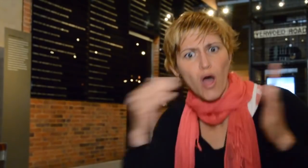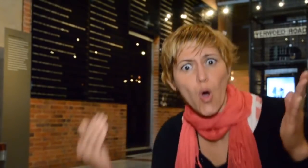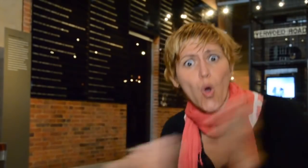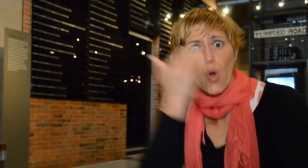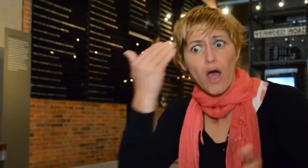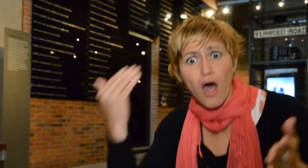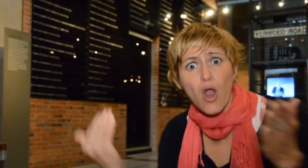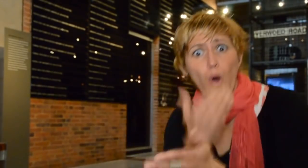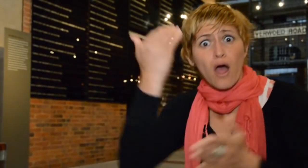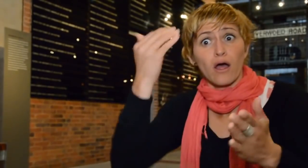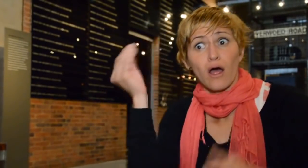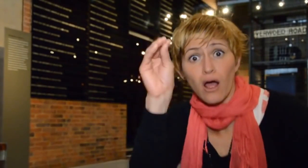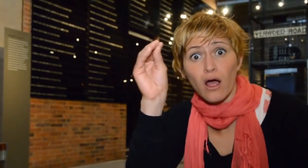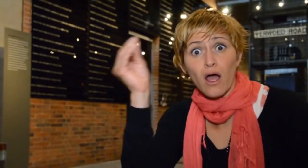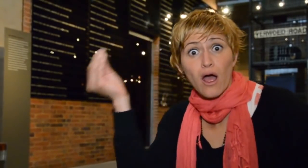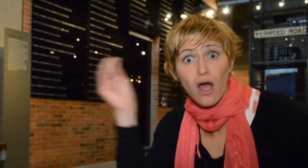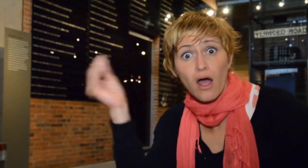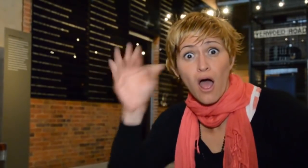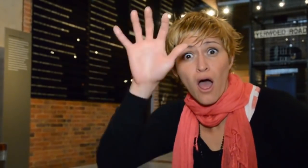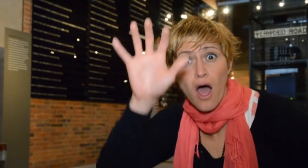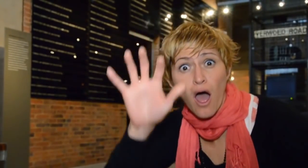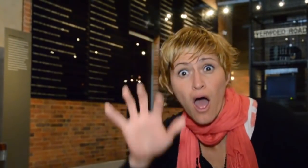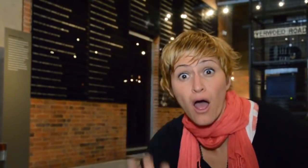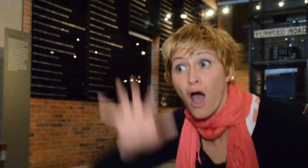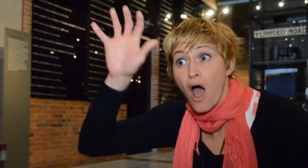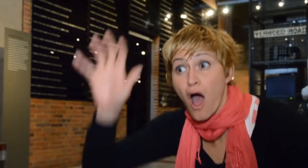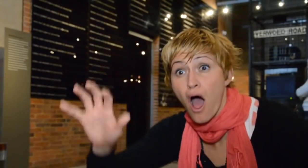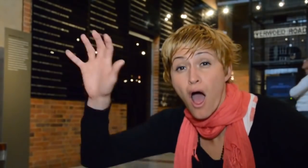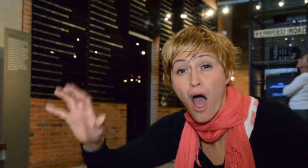The government decided to create new laws, one